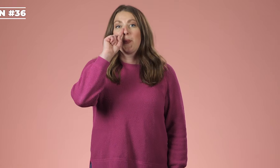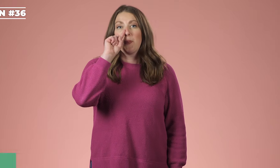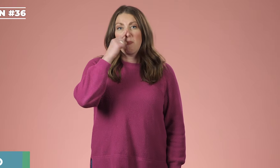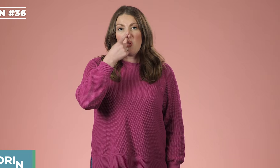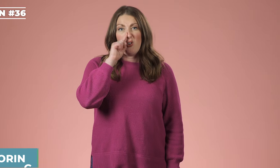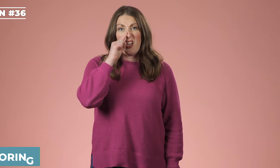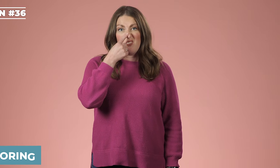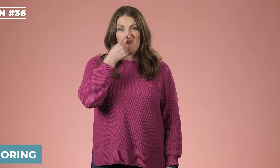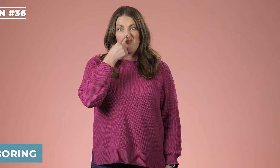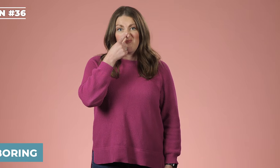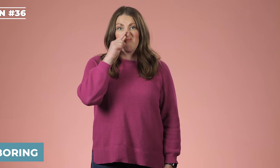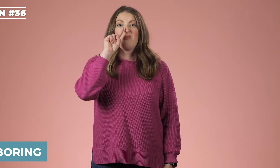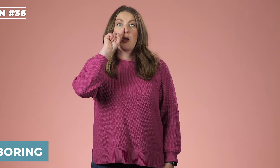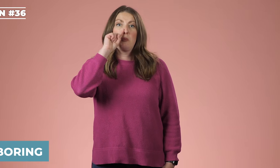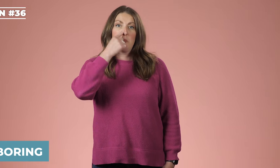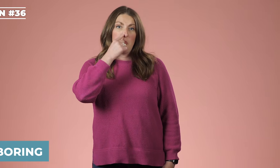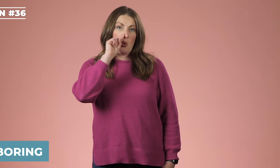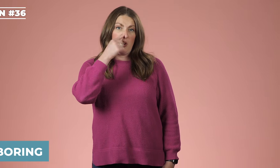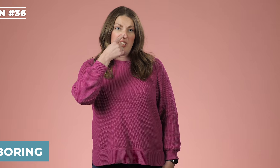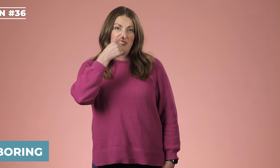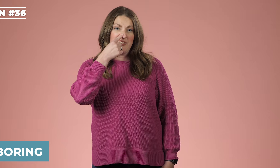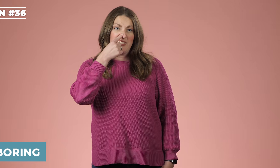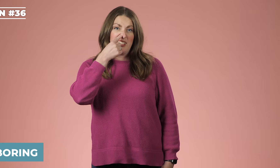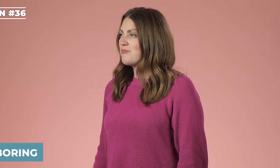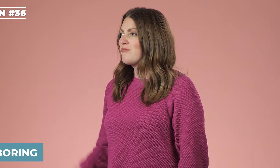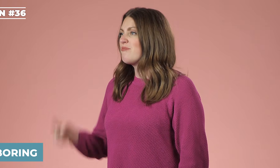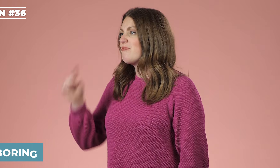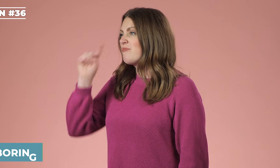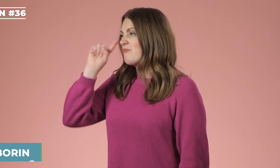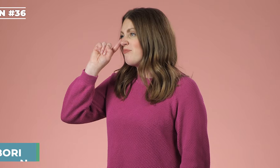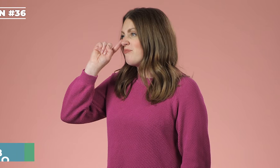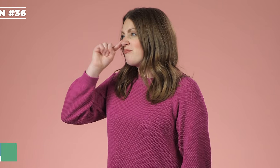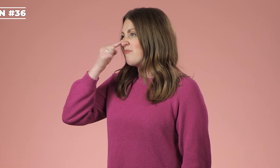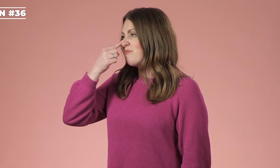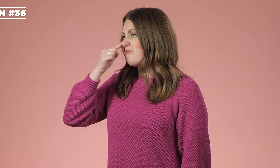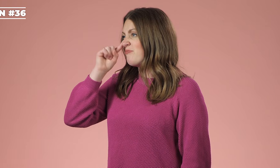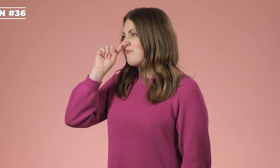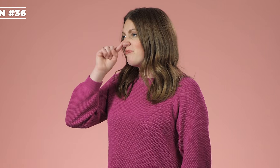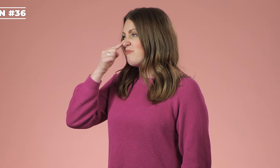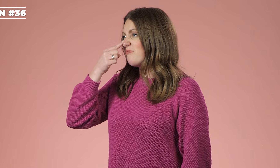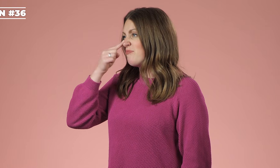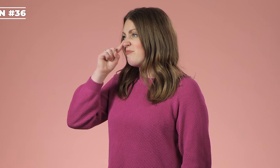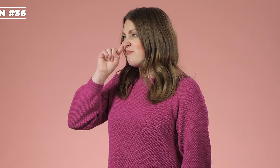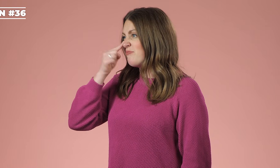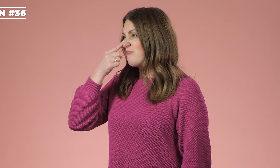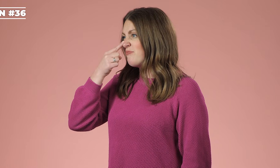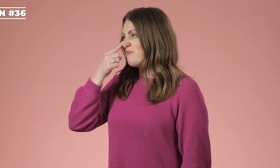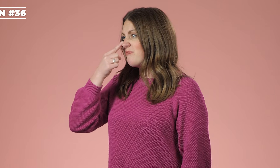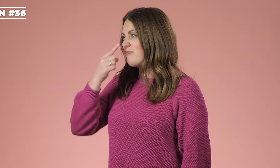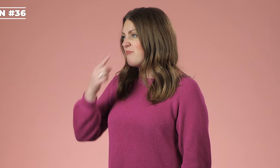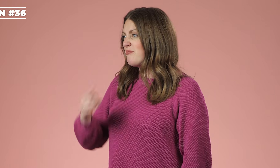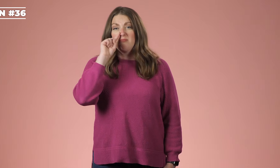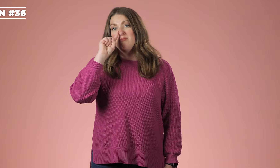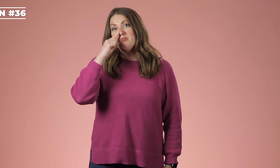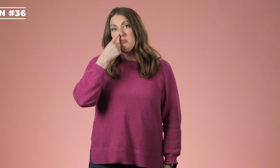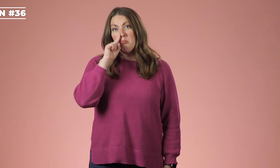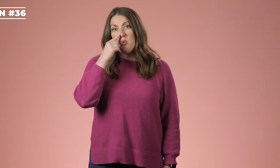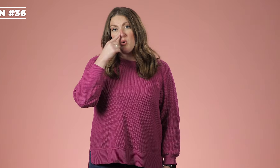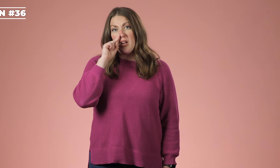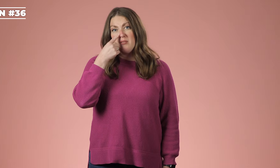Boring, boring. Think of picking your nose because you're so bored, boring.